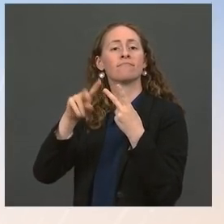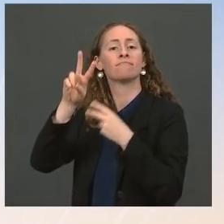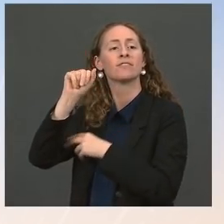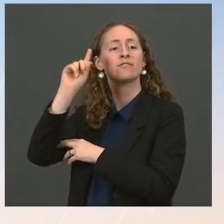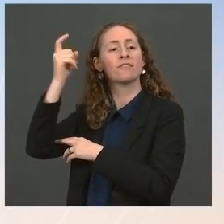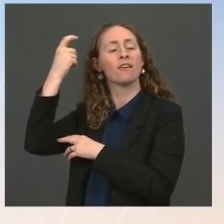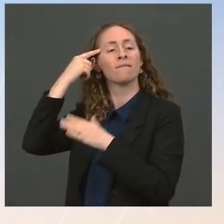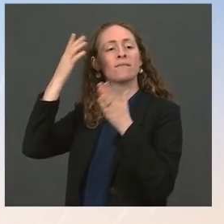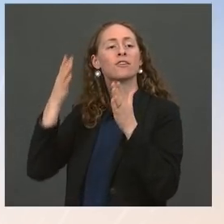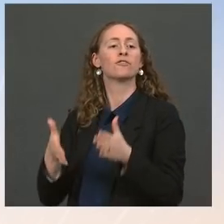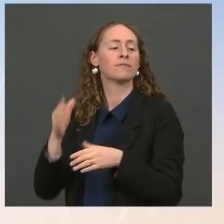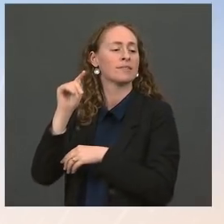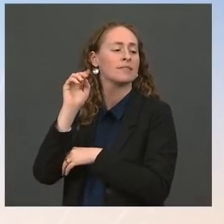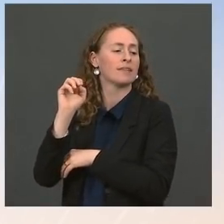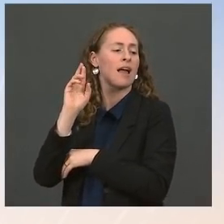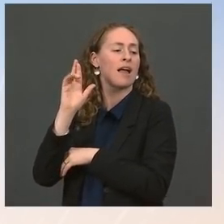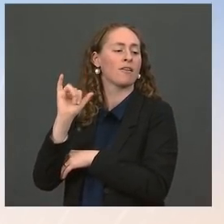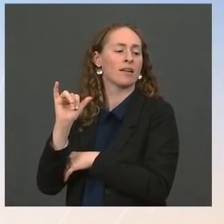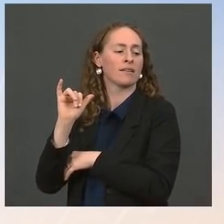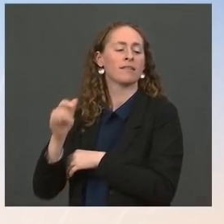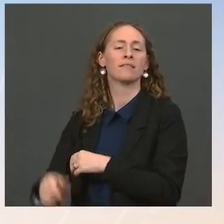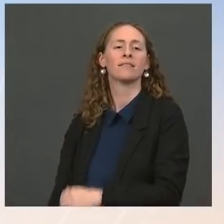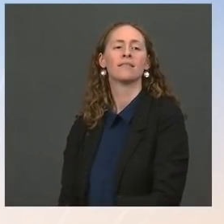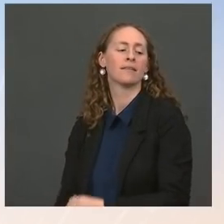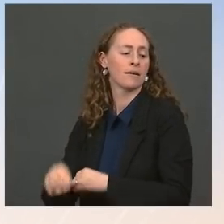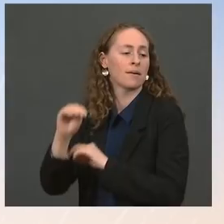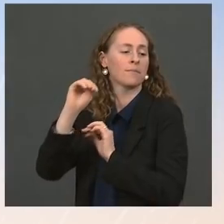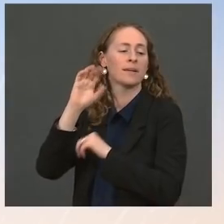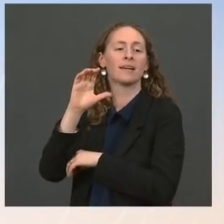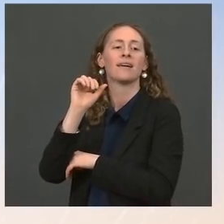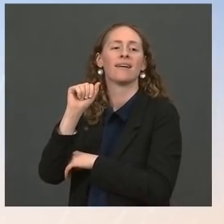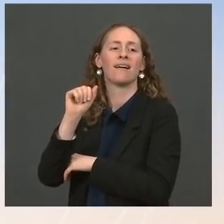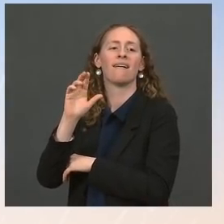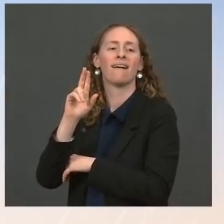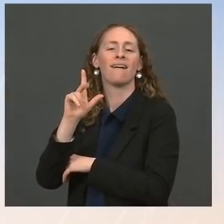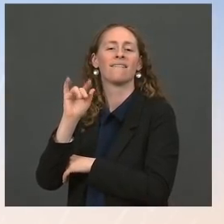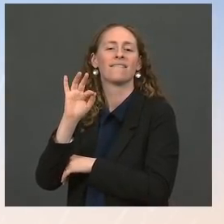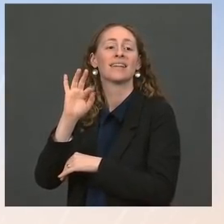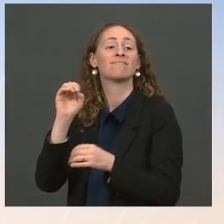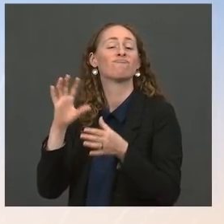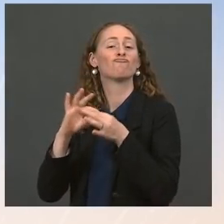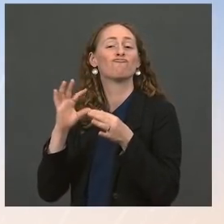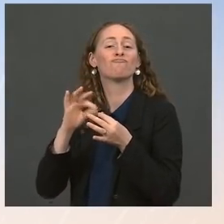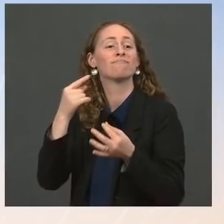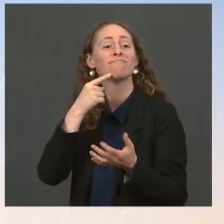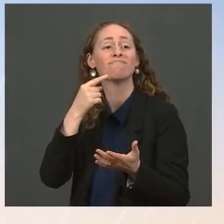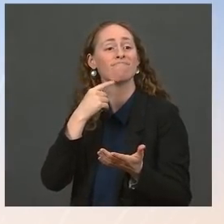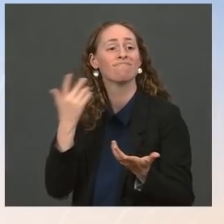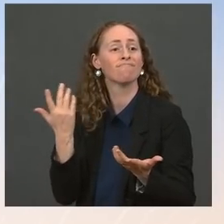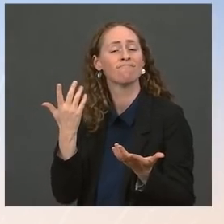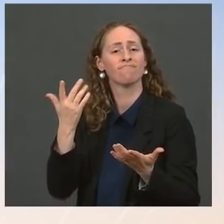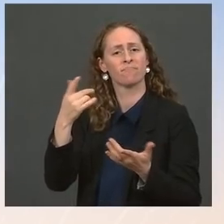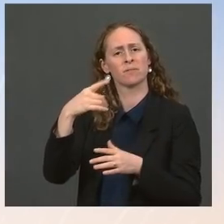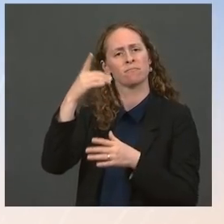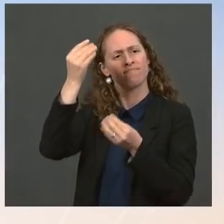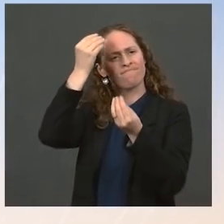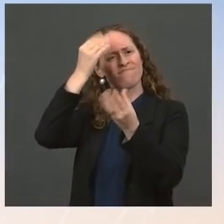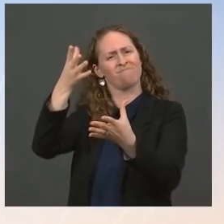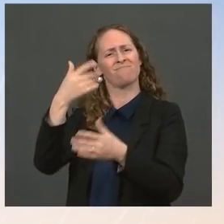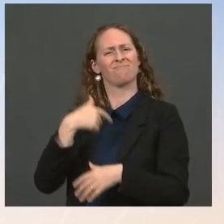that he was frustrated by the delay in passing infrastructure, saying, quote, "They all got to get their act together and vote."